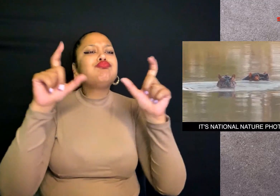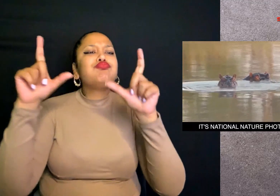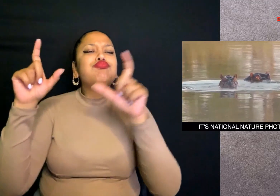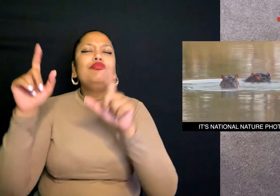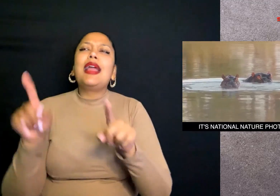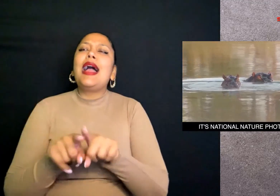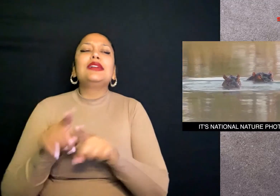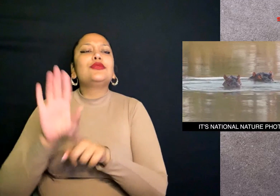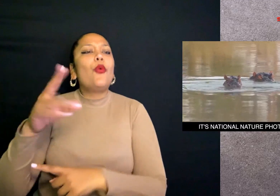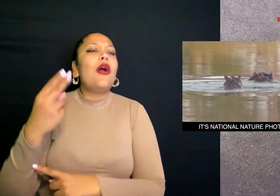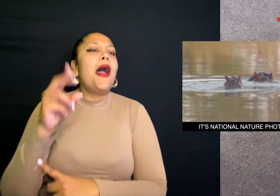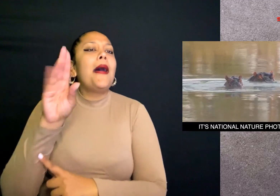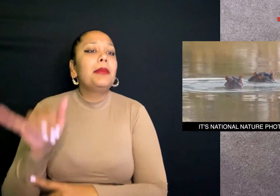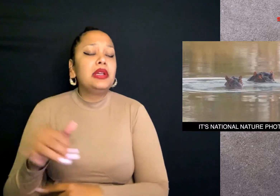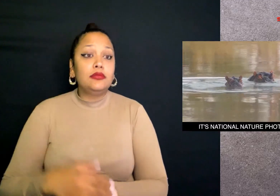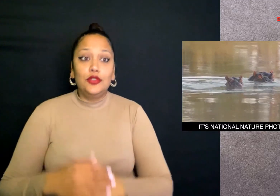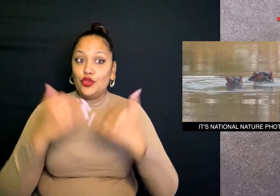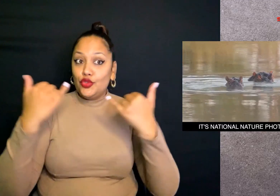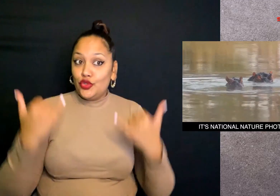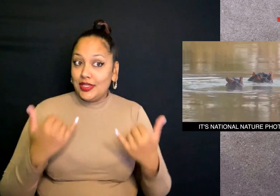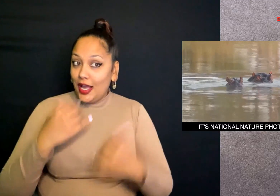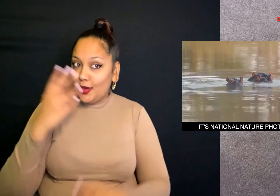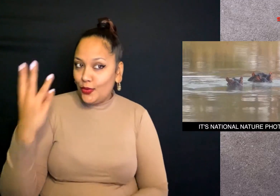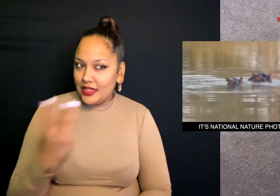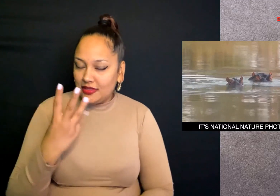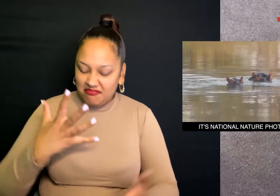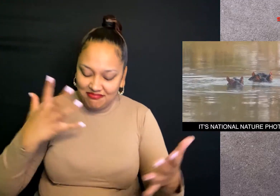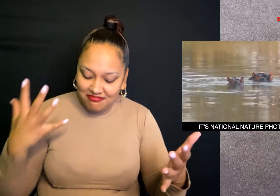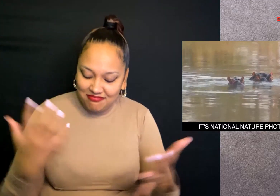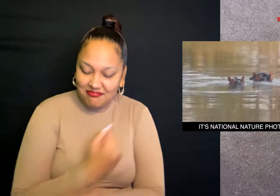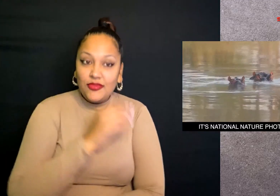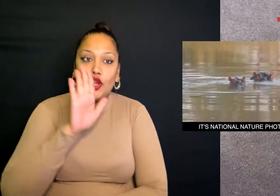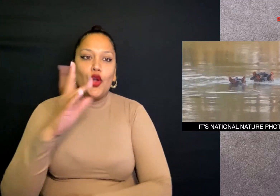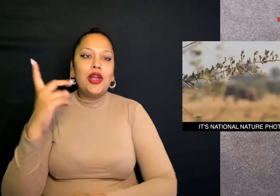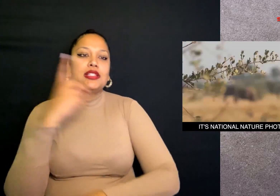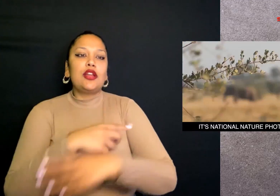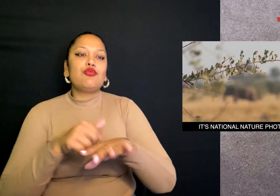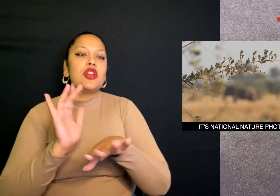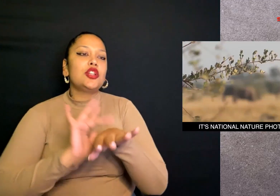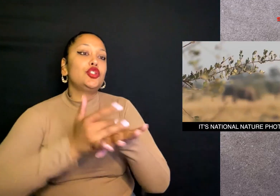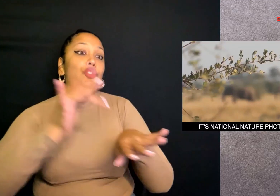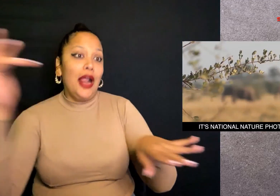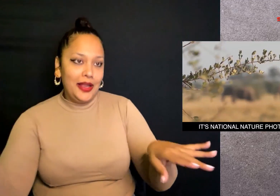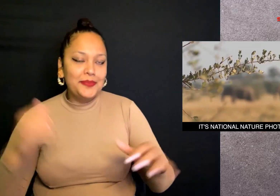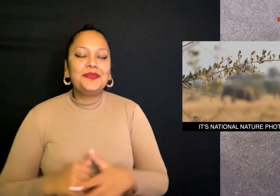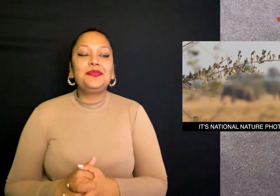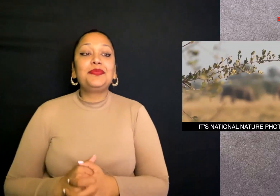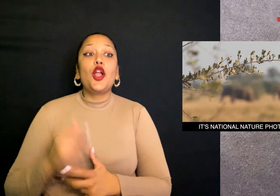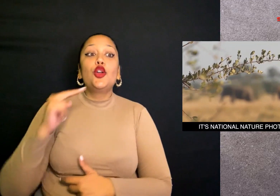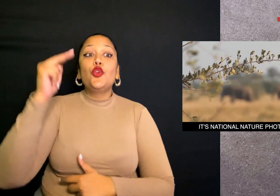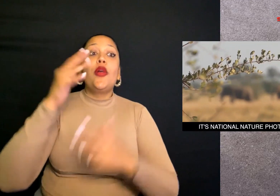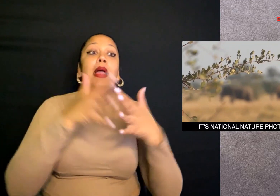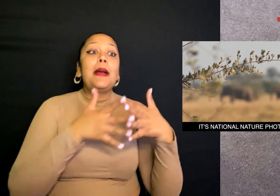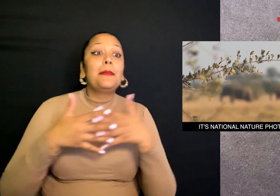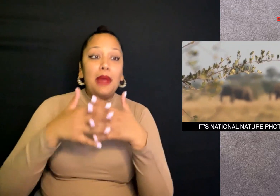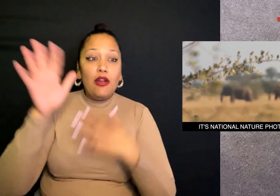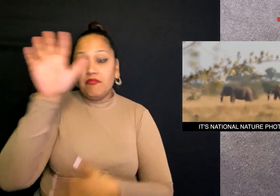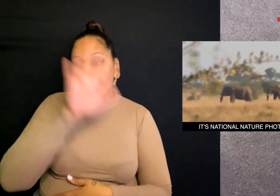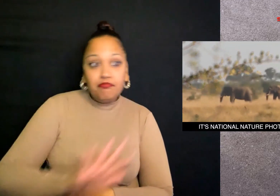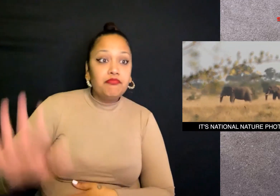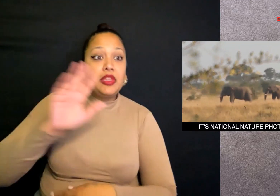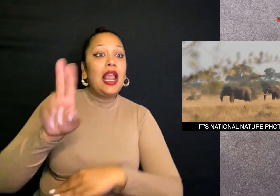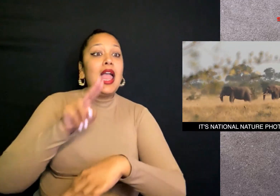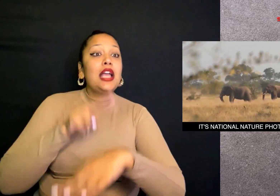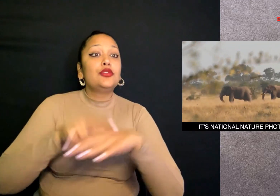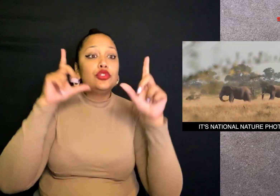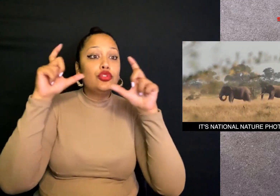or just enjoy snapping pictures as a hobby today Wednesday is your day to shine the North